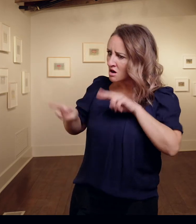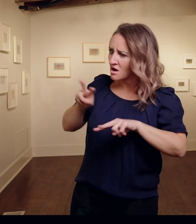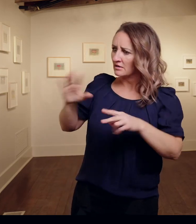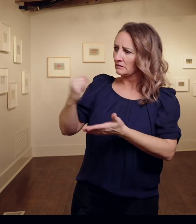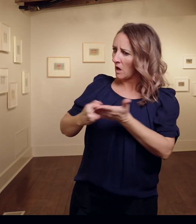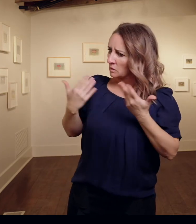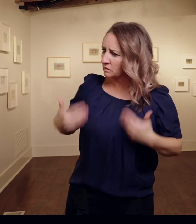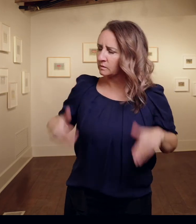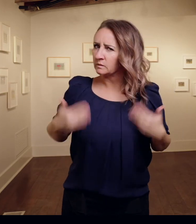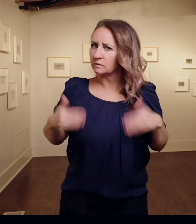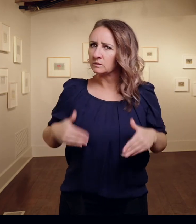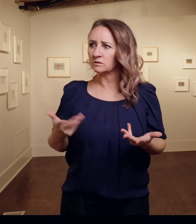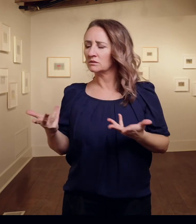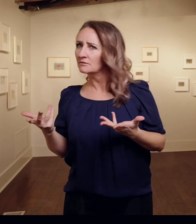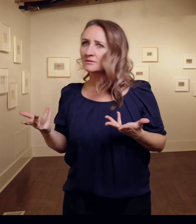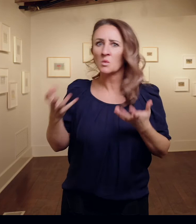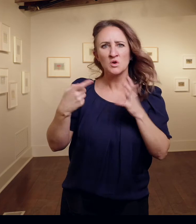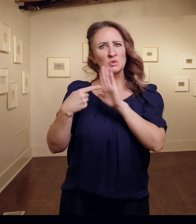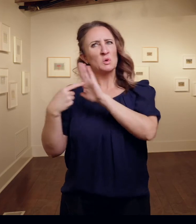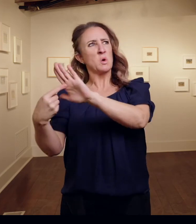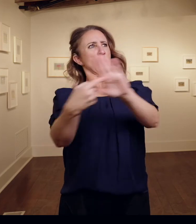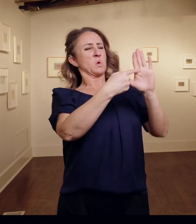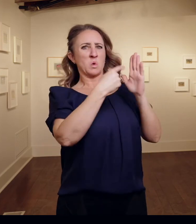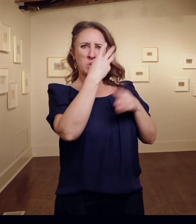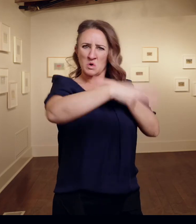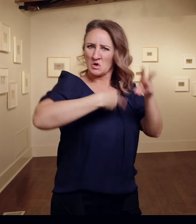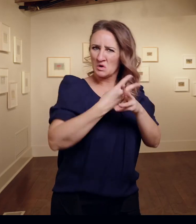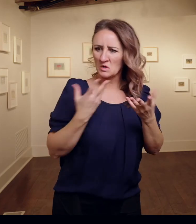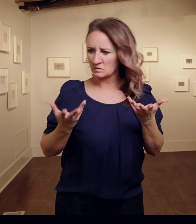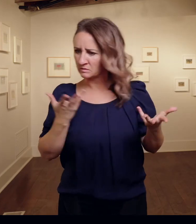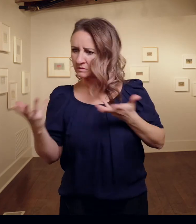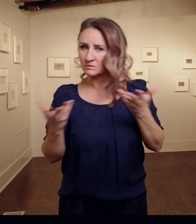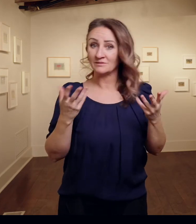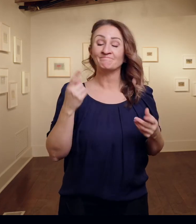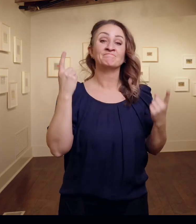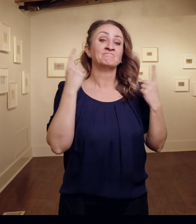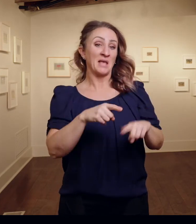who was responsible for bringing his work to the broader attention of the art world.